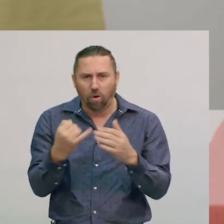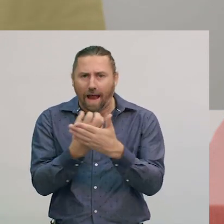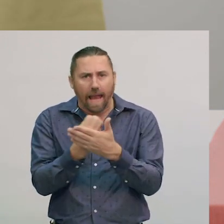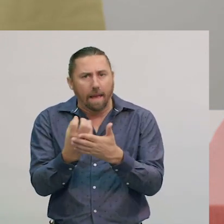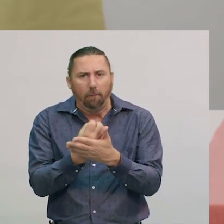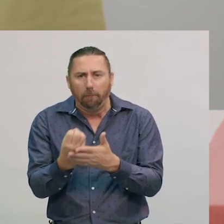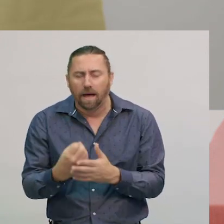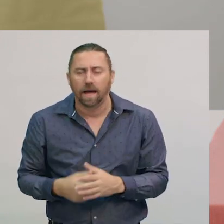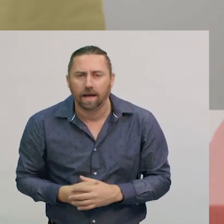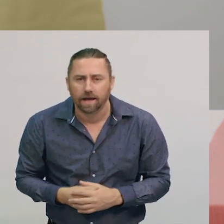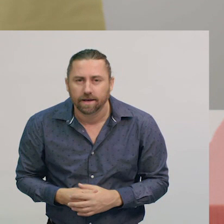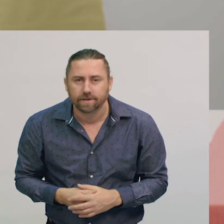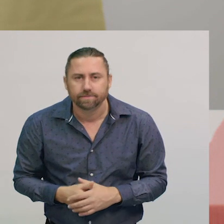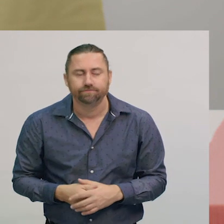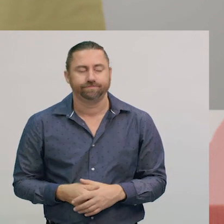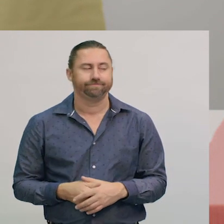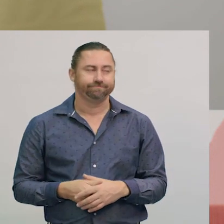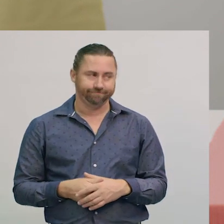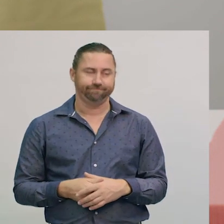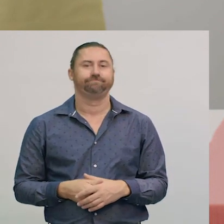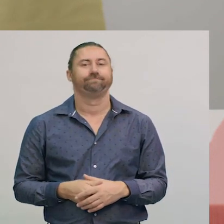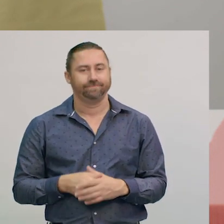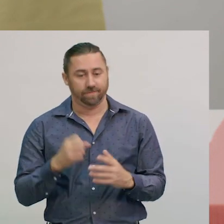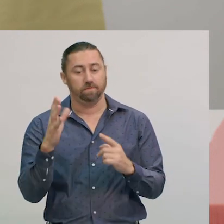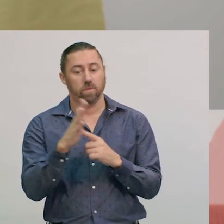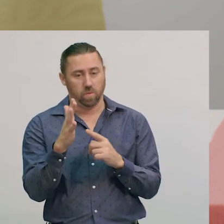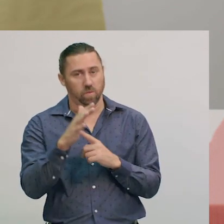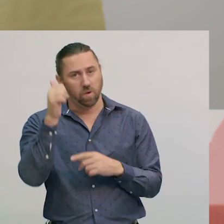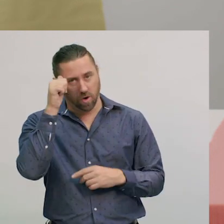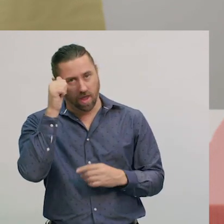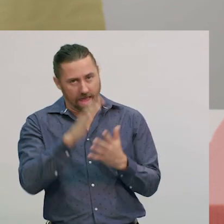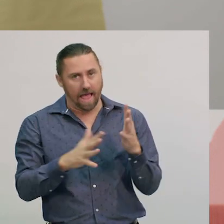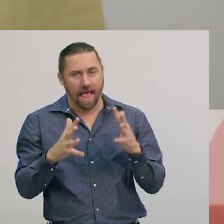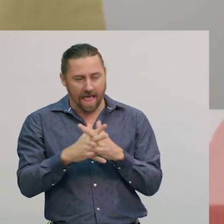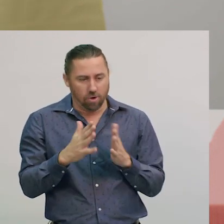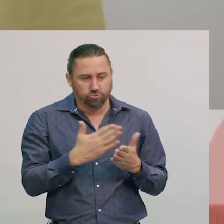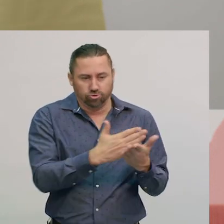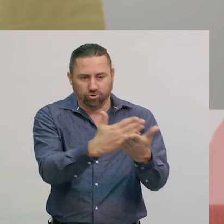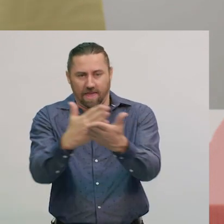I can see why it is really important to know how to share a collection equally.